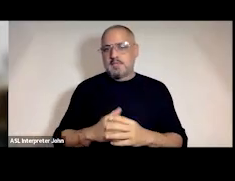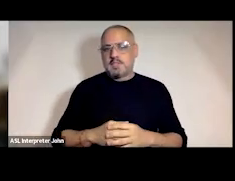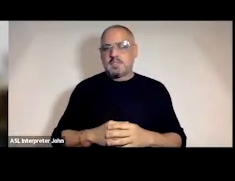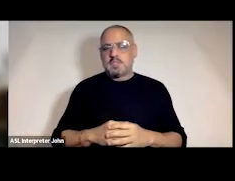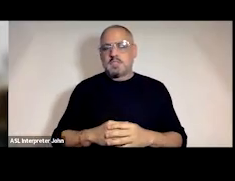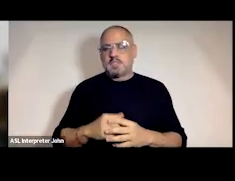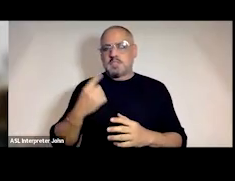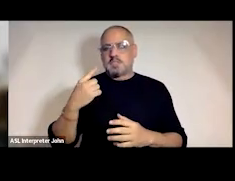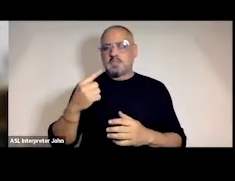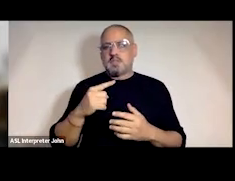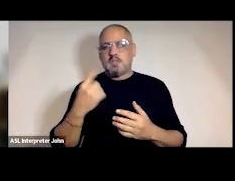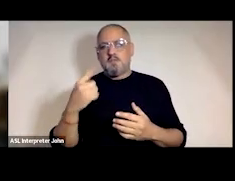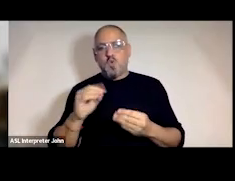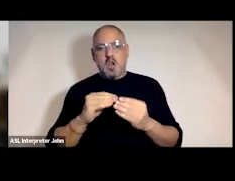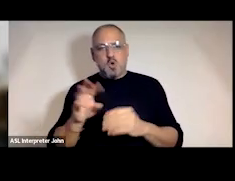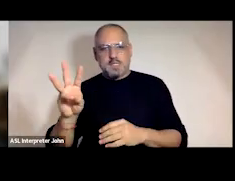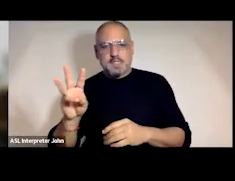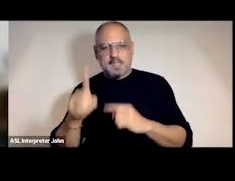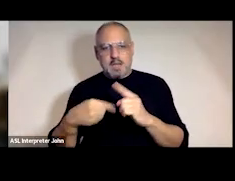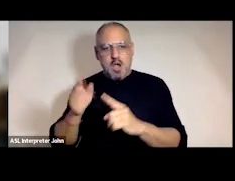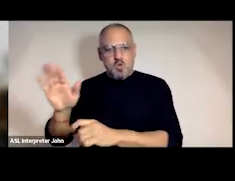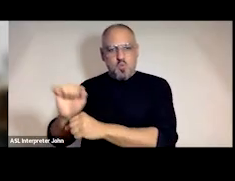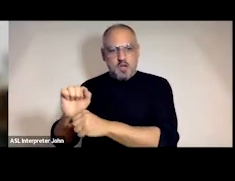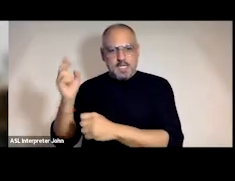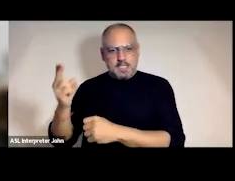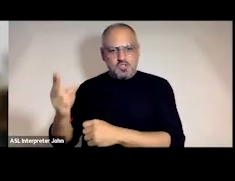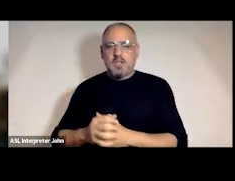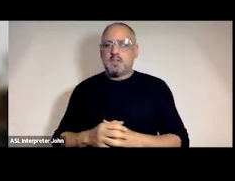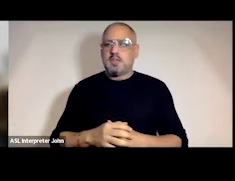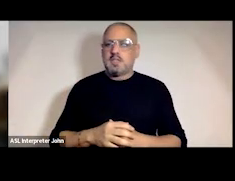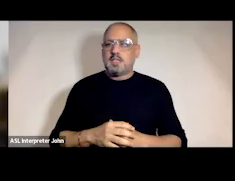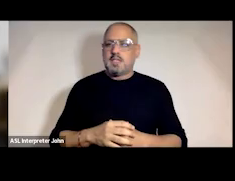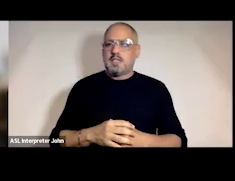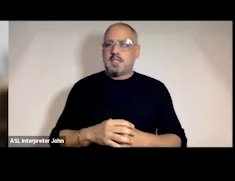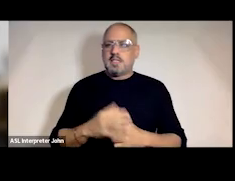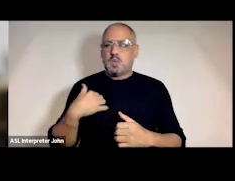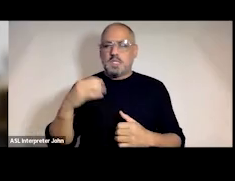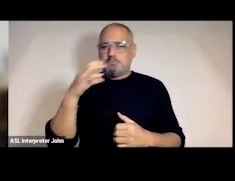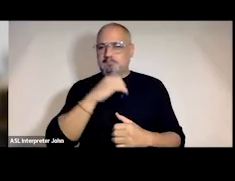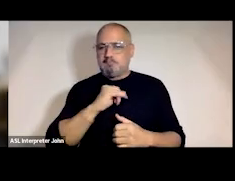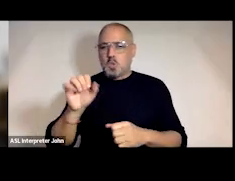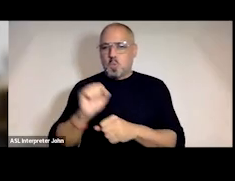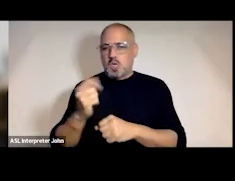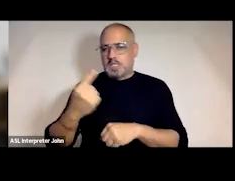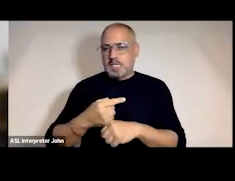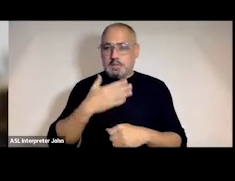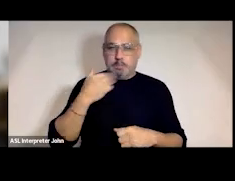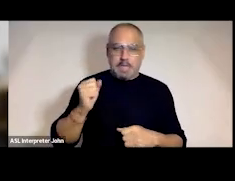For question six regarding her work history, we estimated her work dates to the best of her ability,